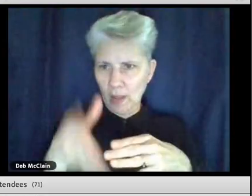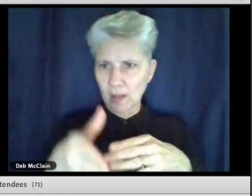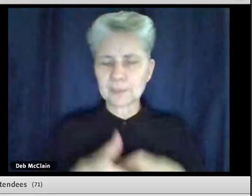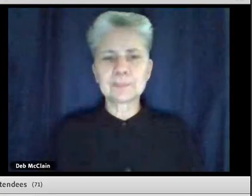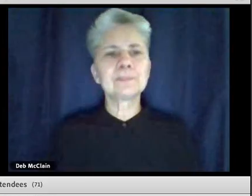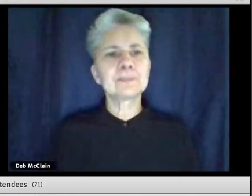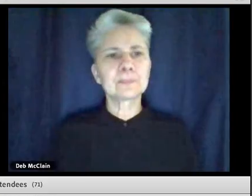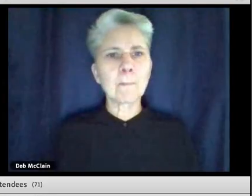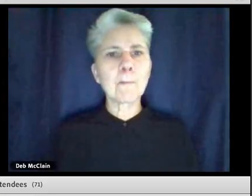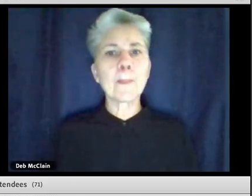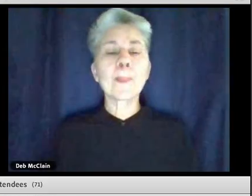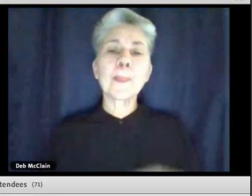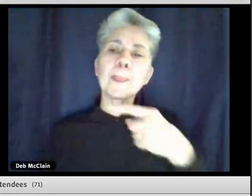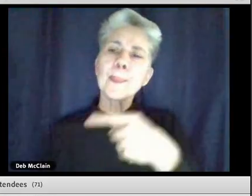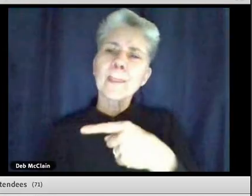Again, you'll get this in the slides.